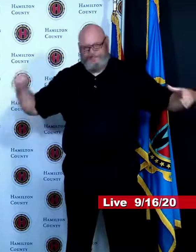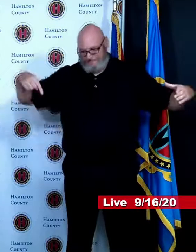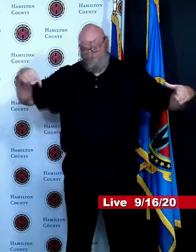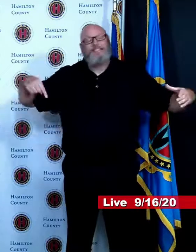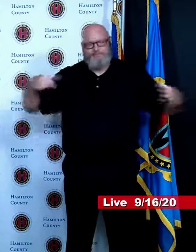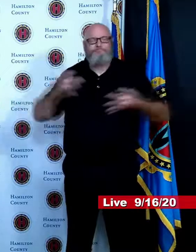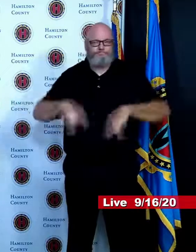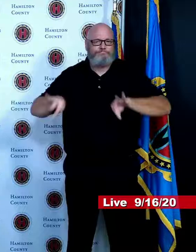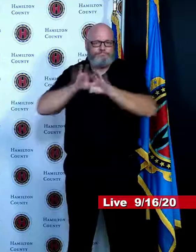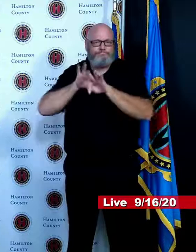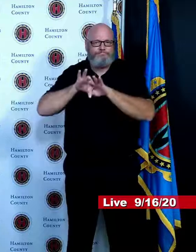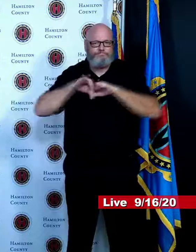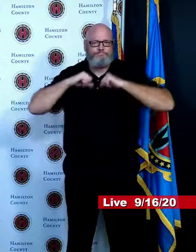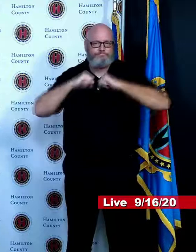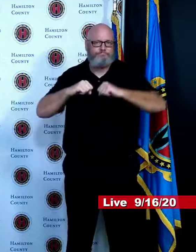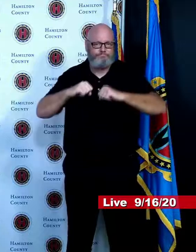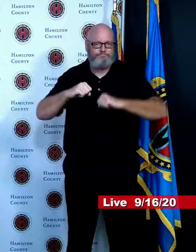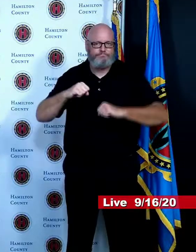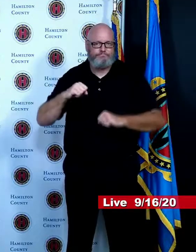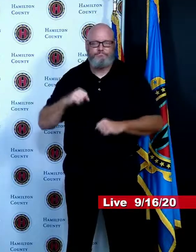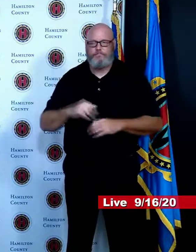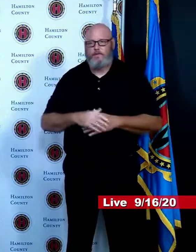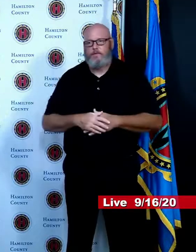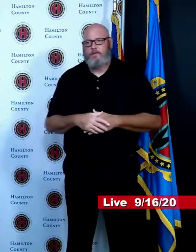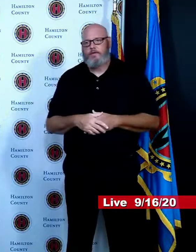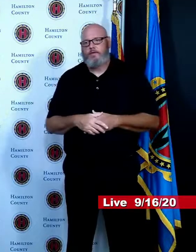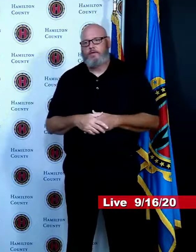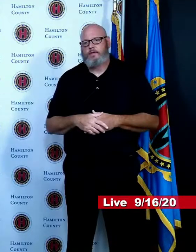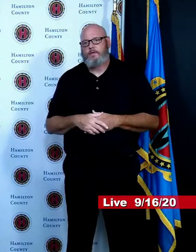on the development of the plan for how to refrigerate